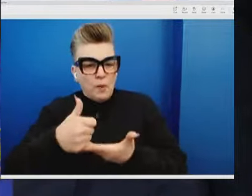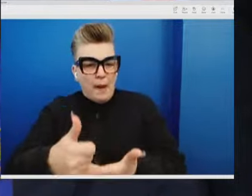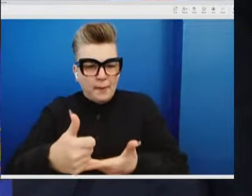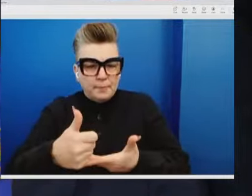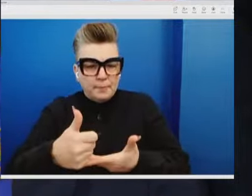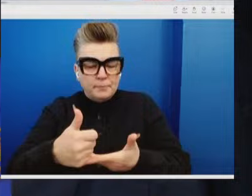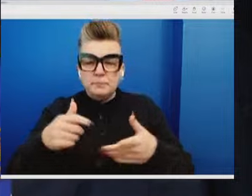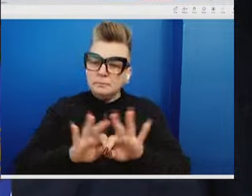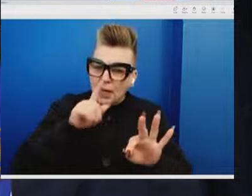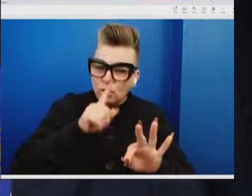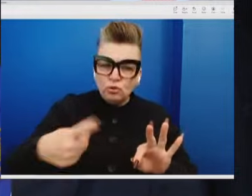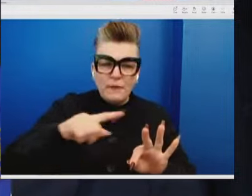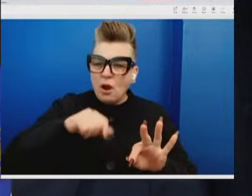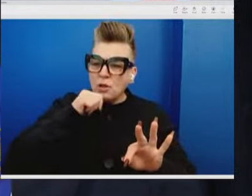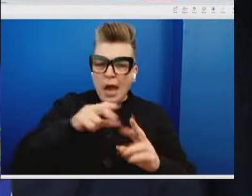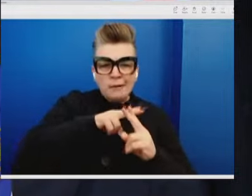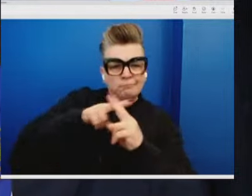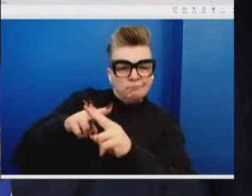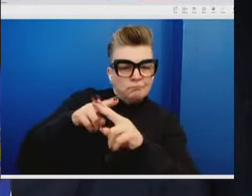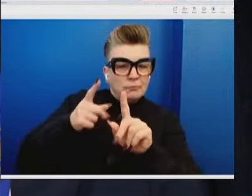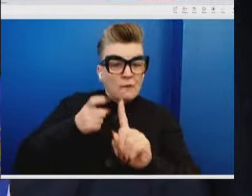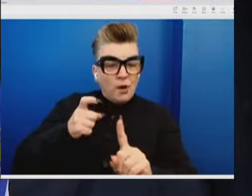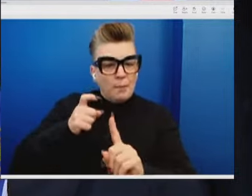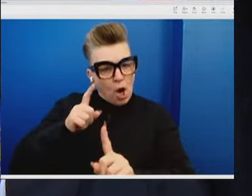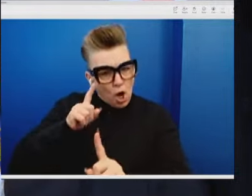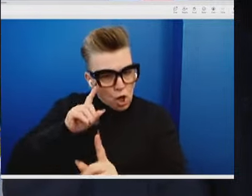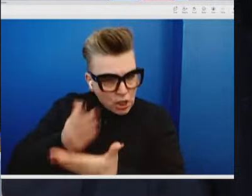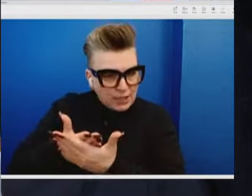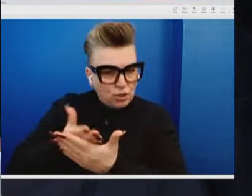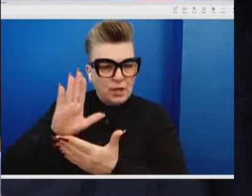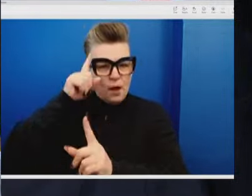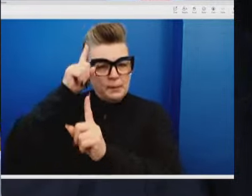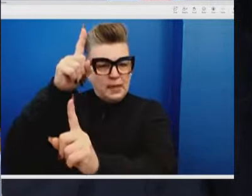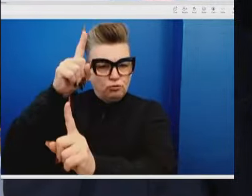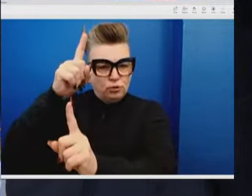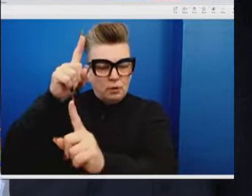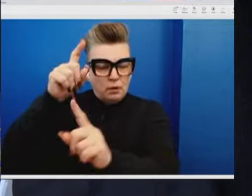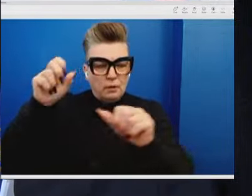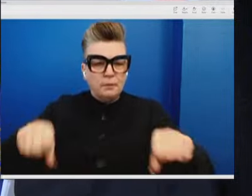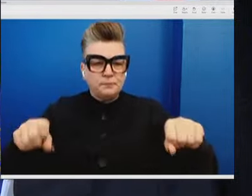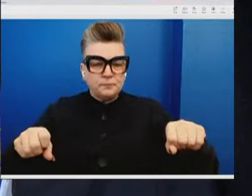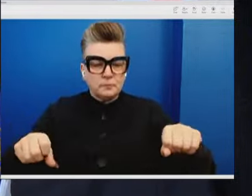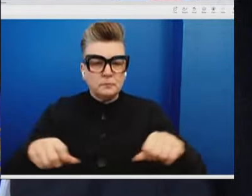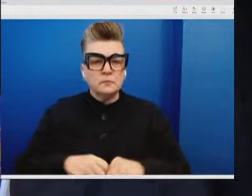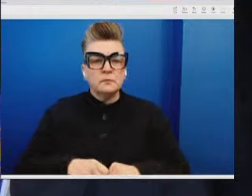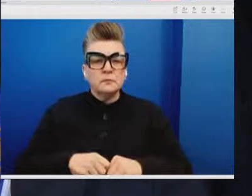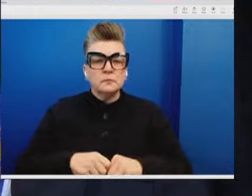their potential and allowing problems that would actually crowd out others who are on the program,